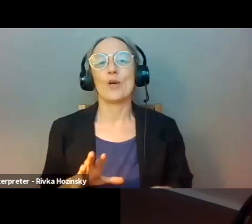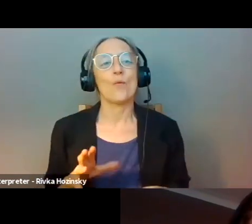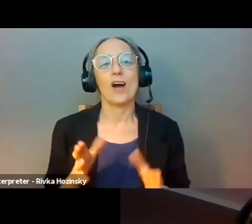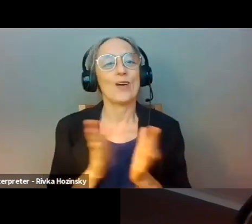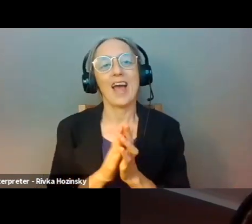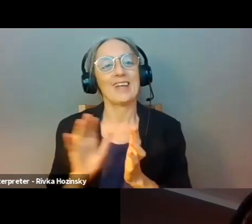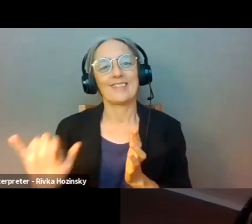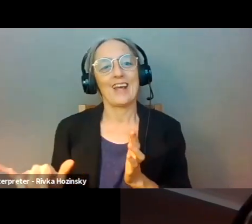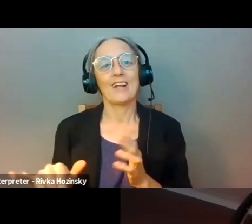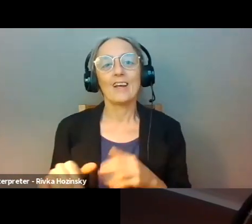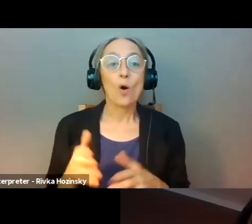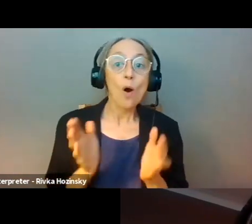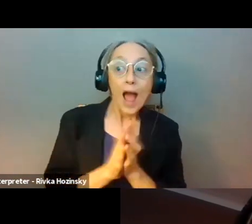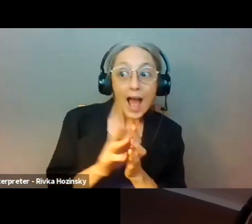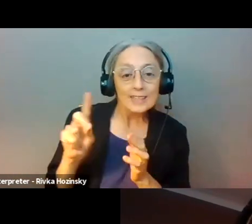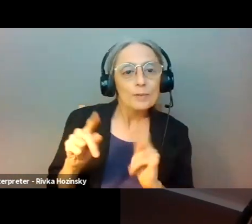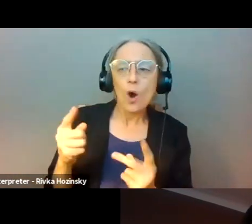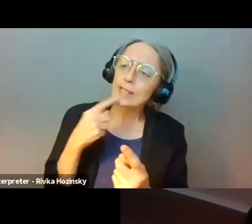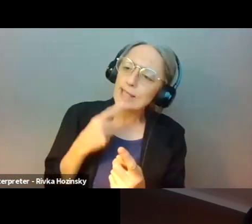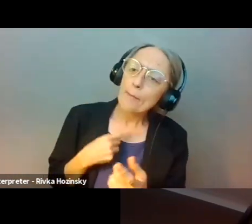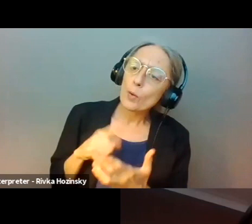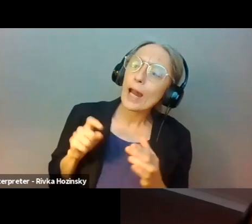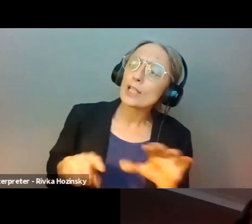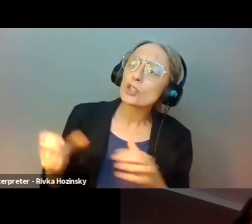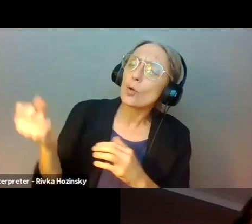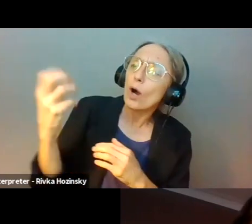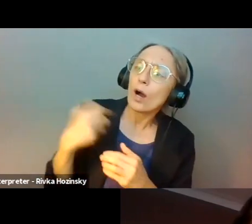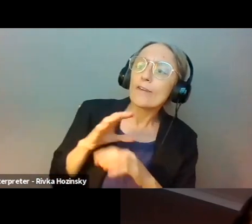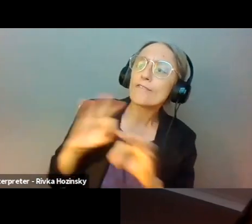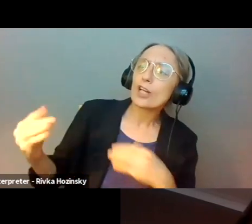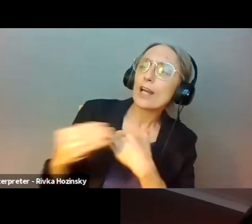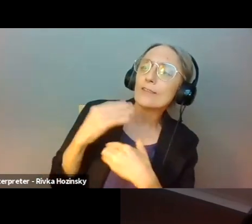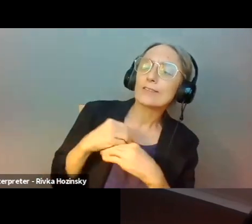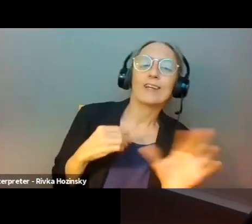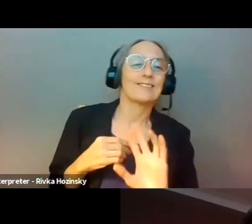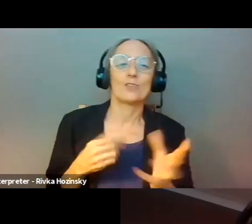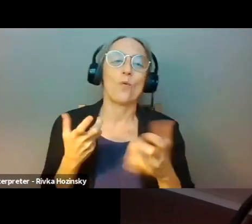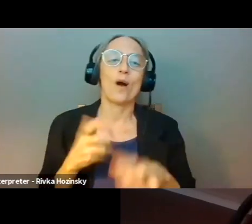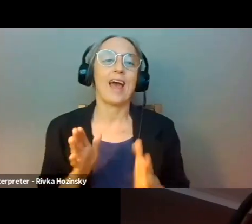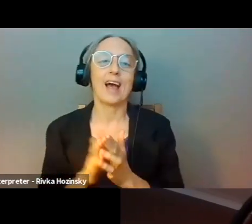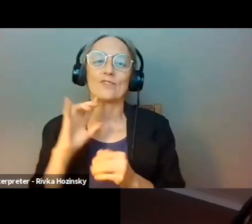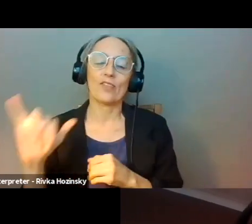to tell you what you need to do as an organization, but there are definitely ways that you can kind of reach out to the community.